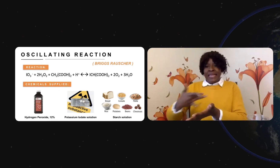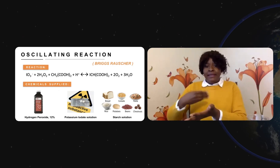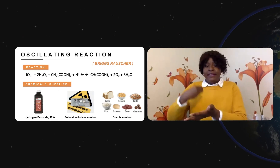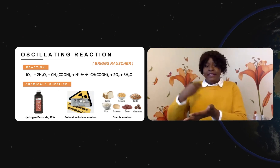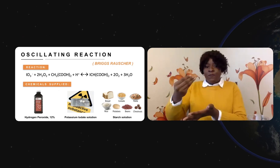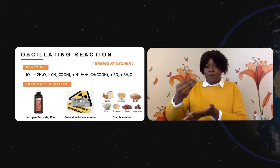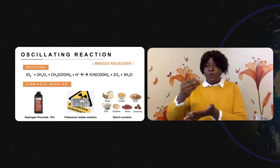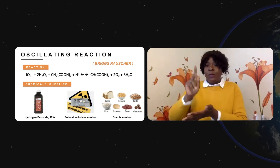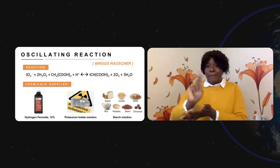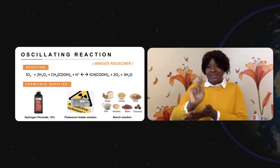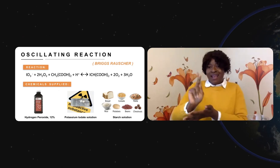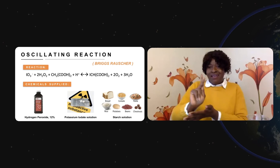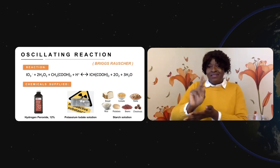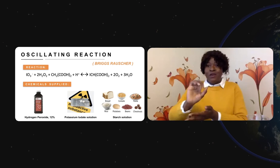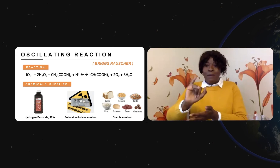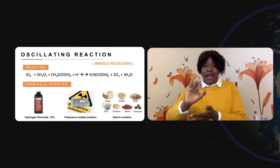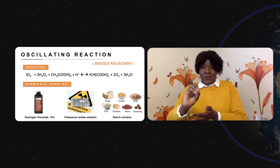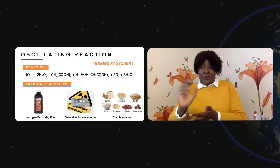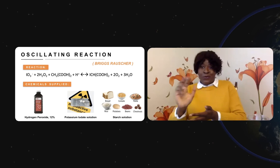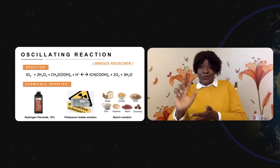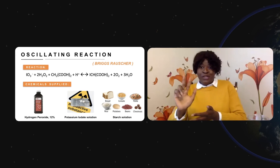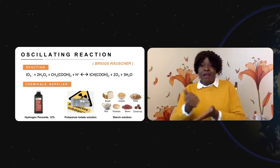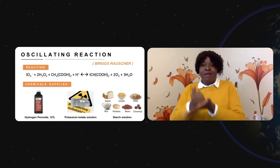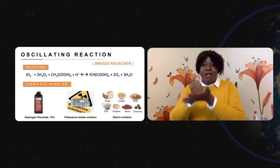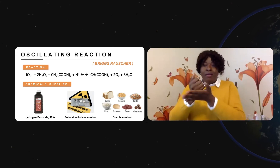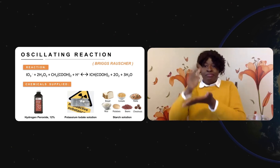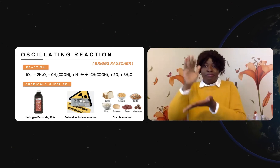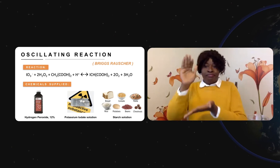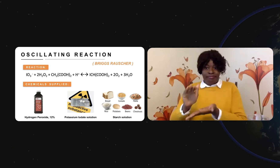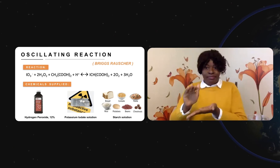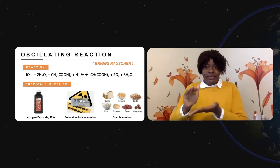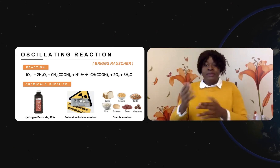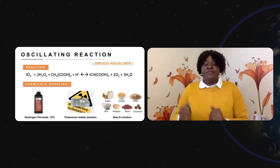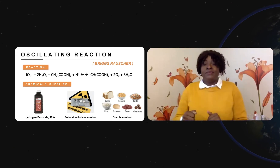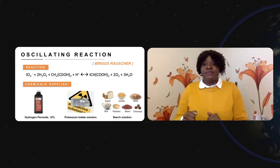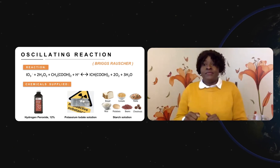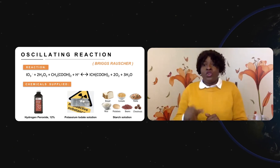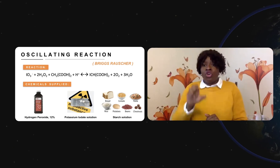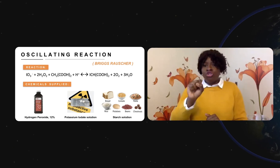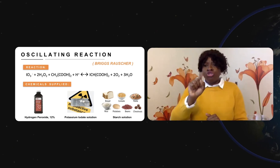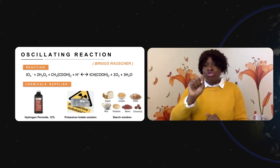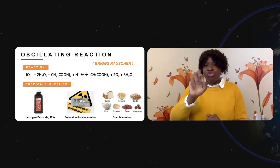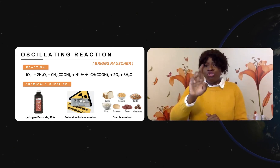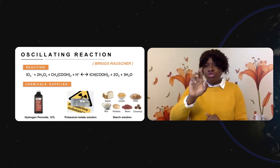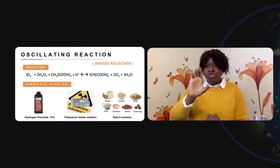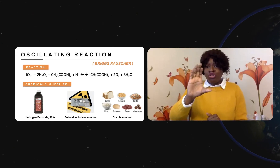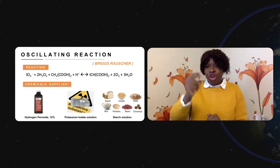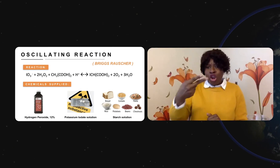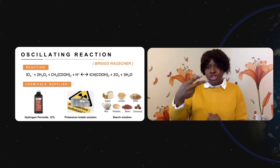Doctors give them Potassium Iodate (K+ IO3-) to help detoxify their body.